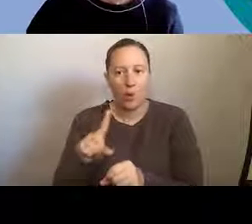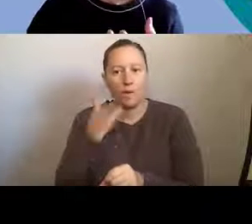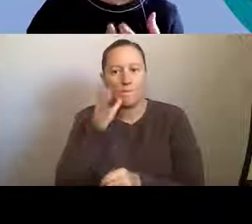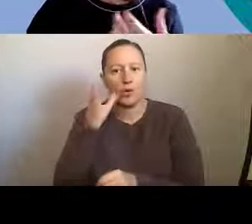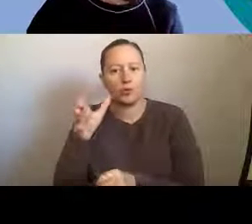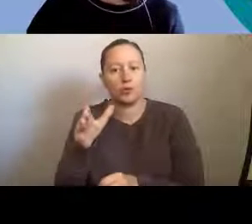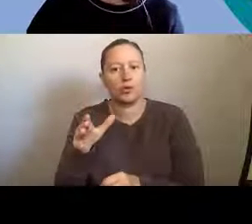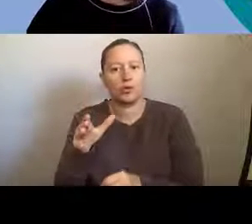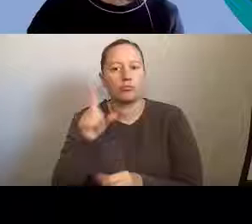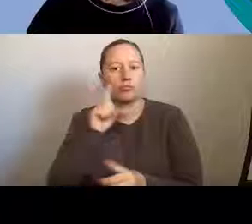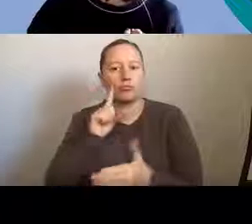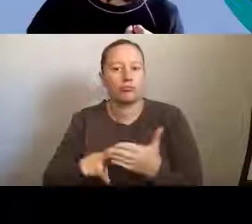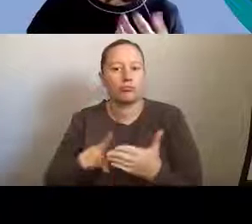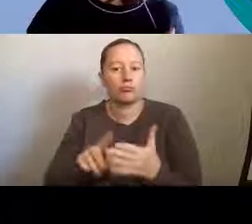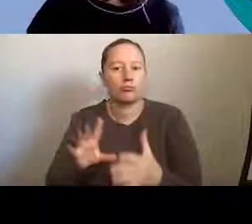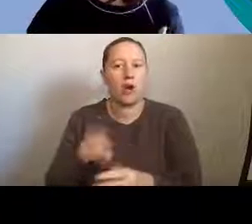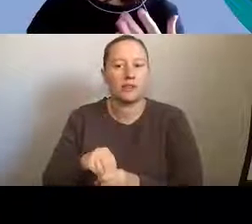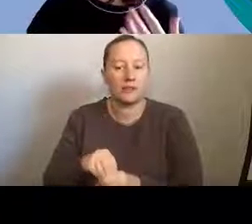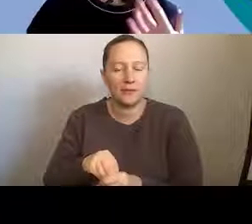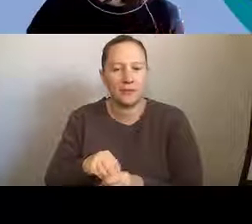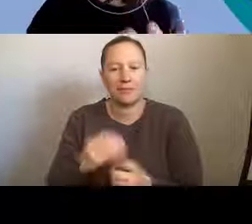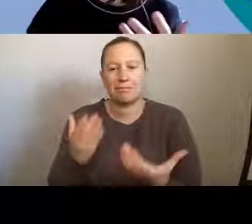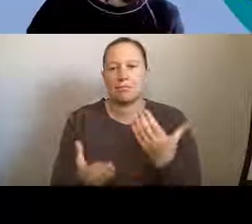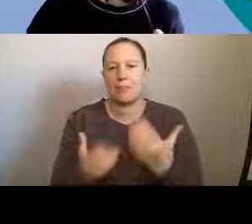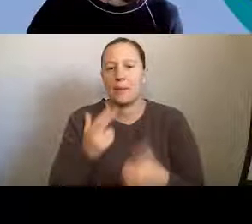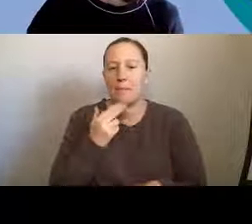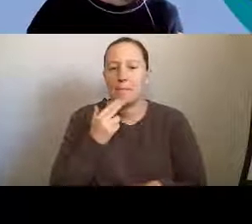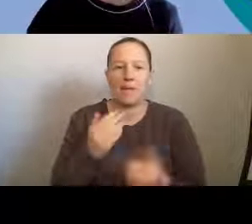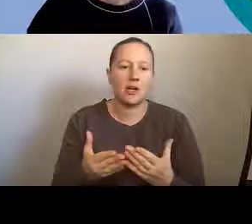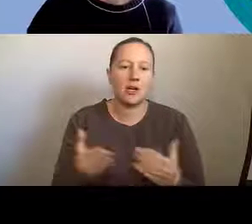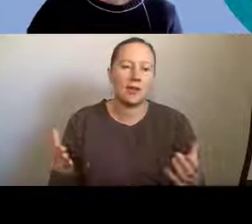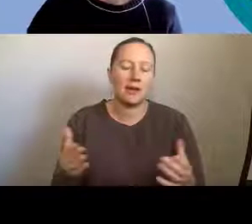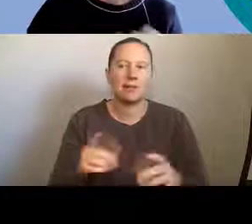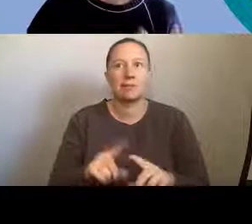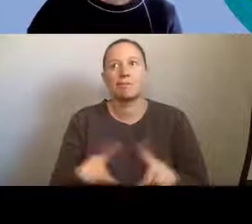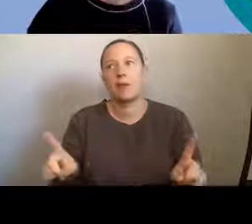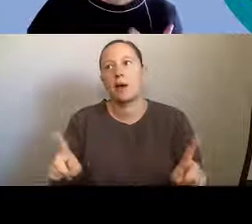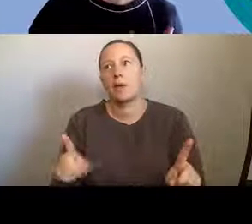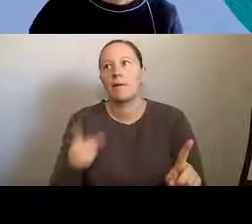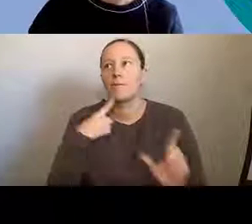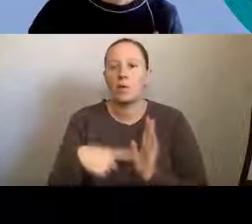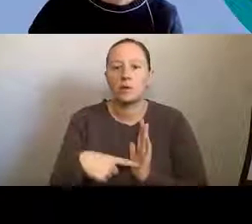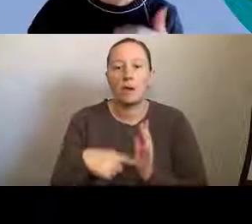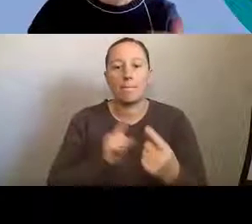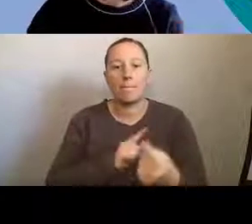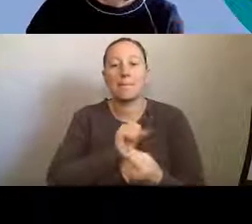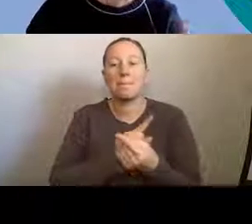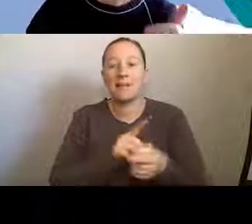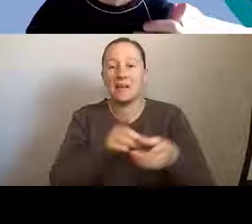And this includes minor but actually quite significant things like meeting your participants where they are,